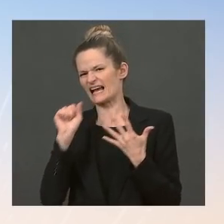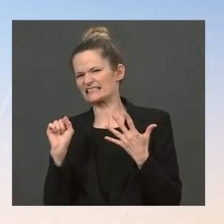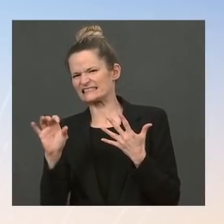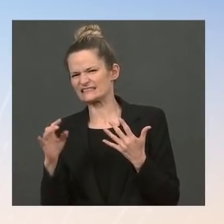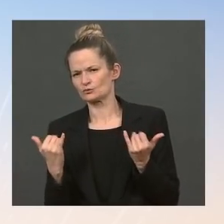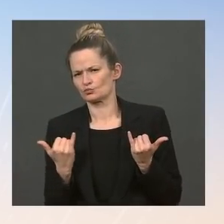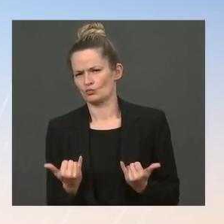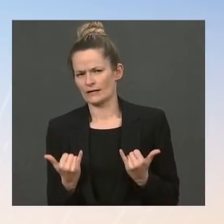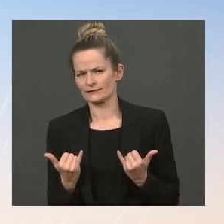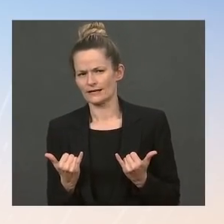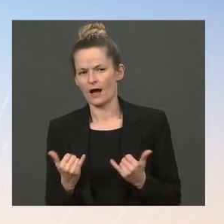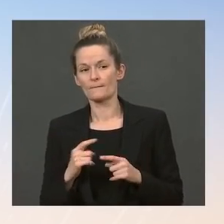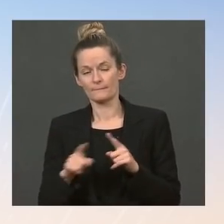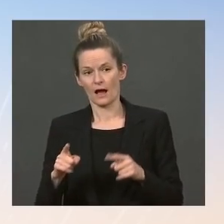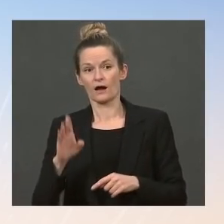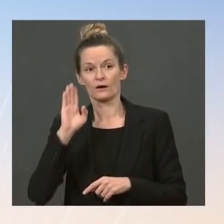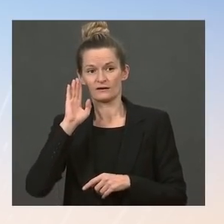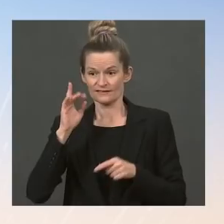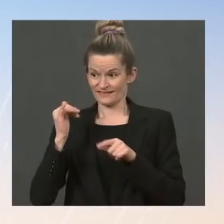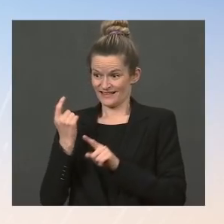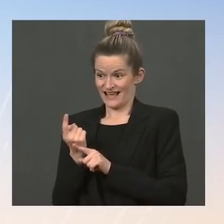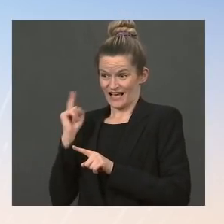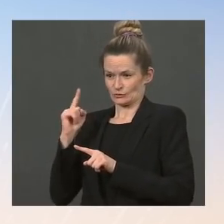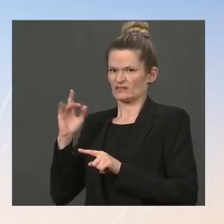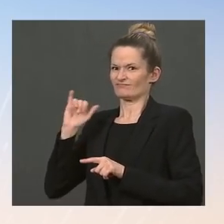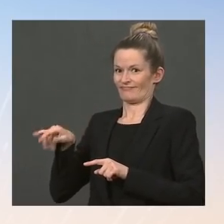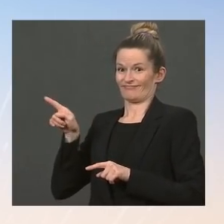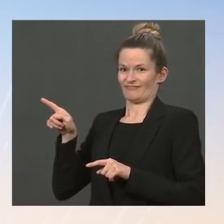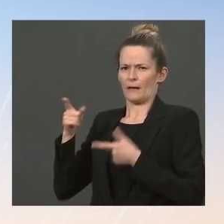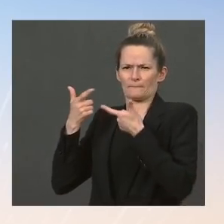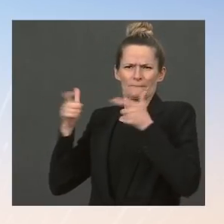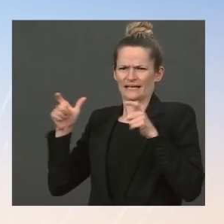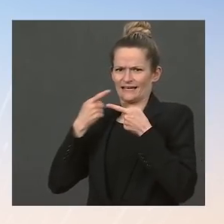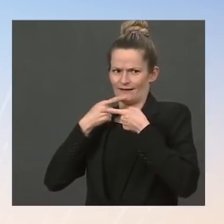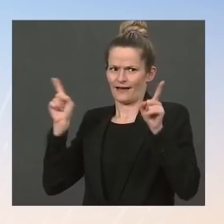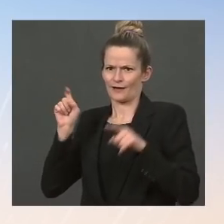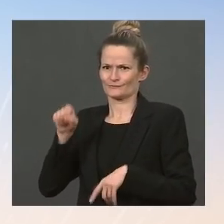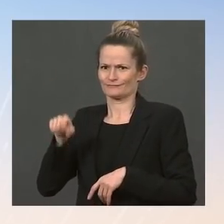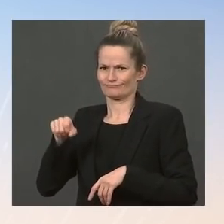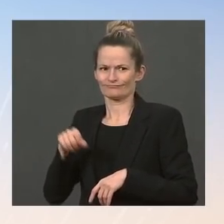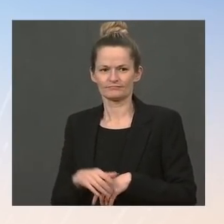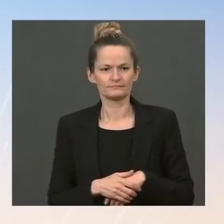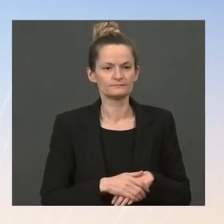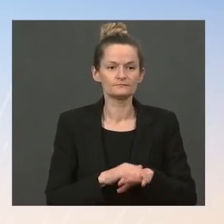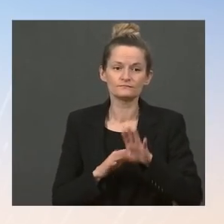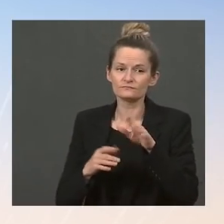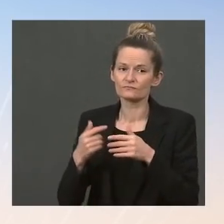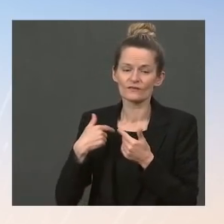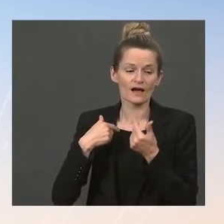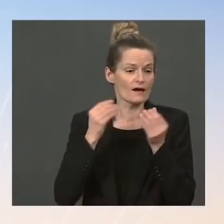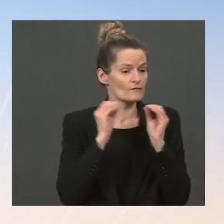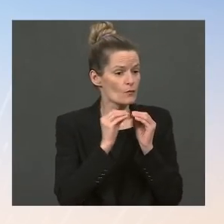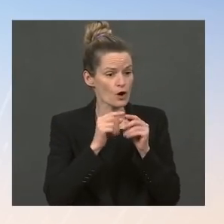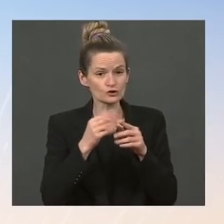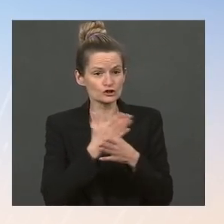we announced last week. The Press: And do you have any update on the Fed Chair? Ms. Psaki: I do not. The Press: Phil was going to ask, so I figured I'd -- The Press: Come on. Ms. Psaki: I know, it's -- -- it's a big --